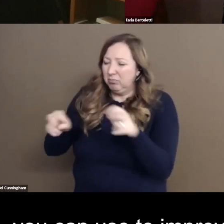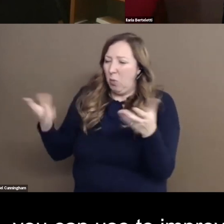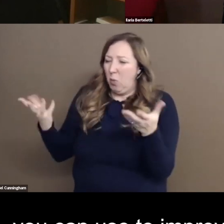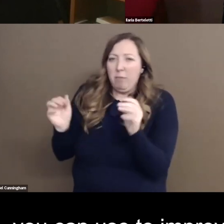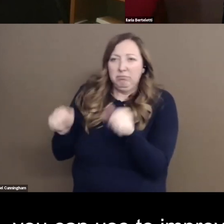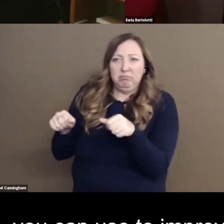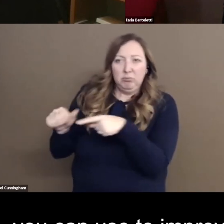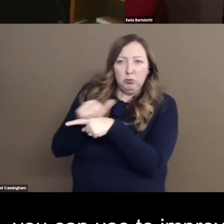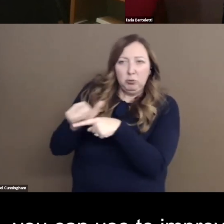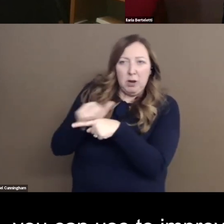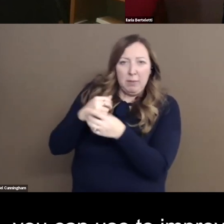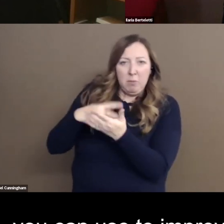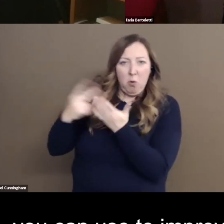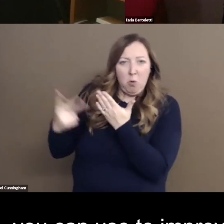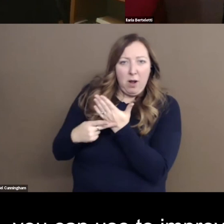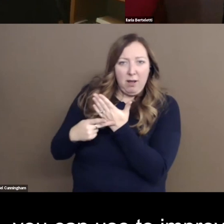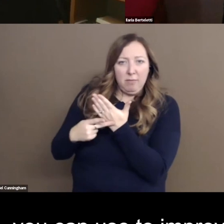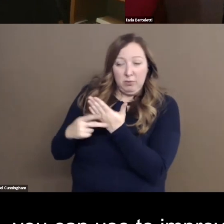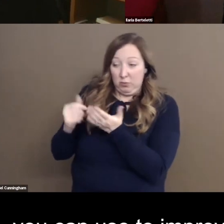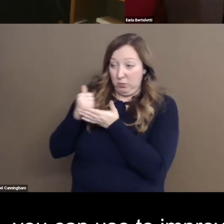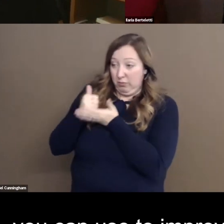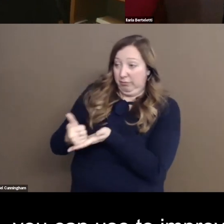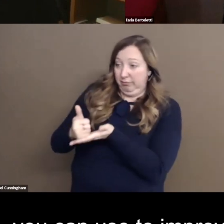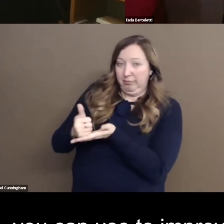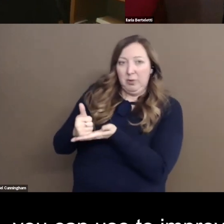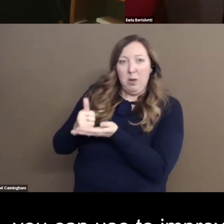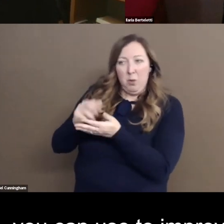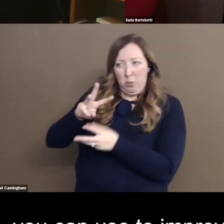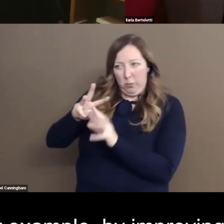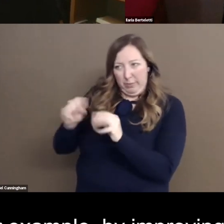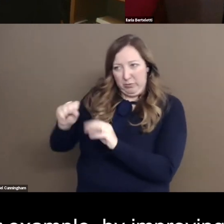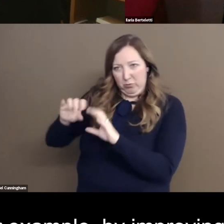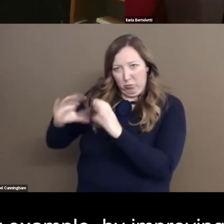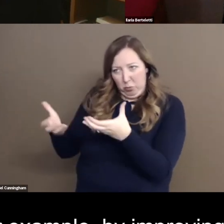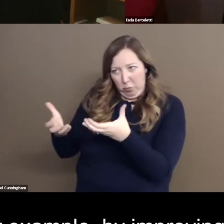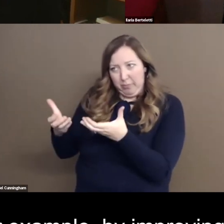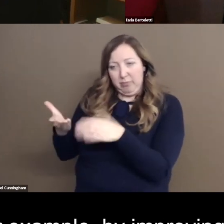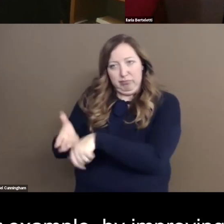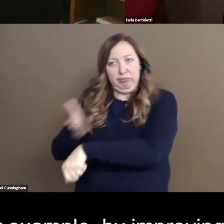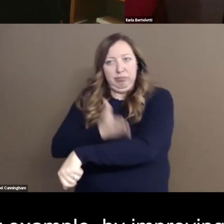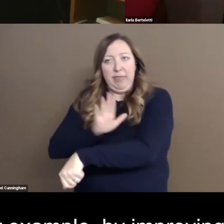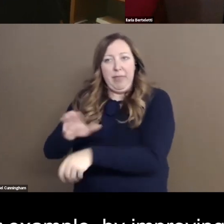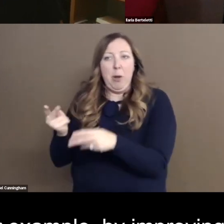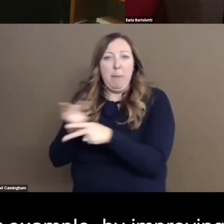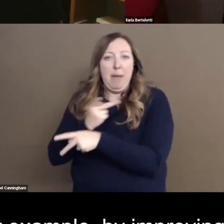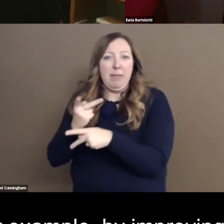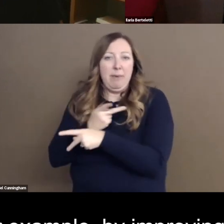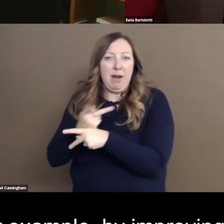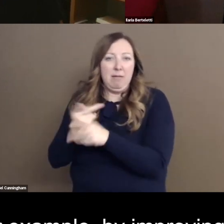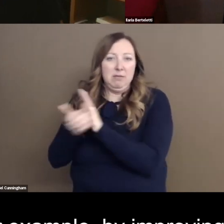to improve mathematical skills by for example by